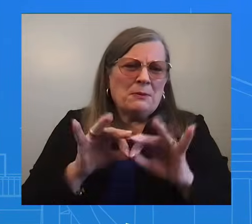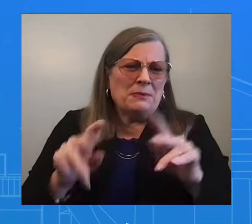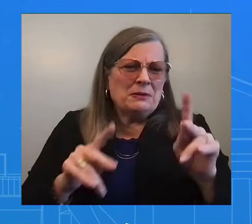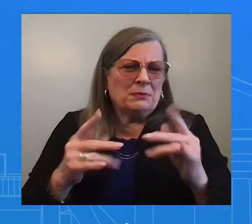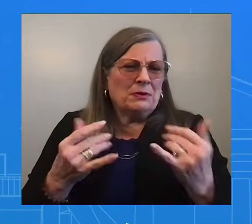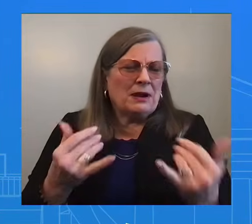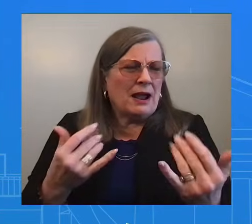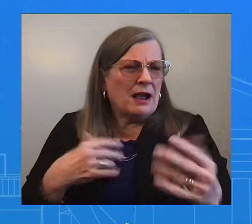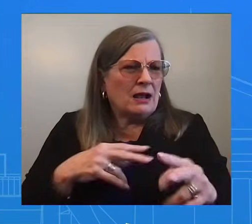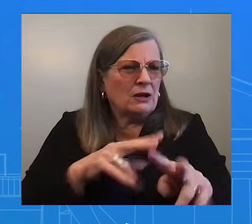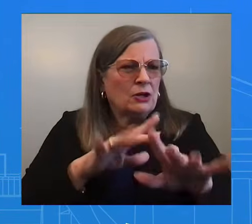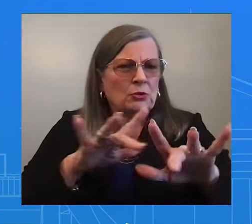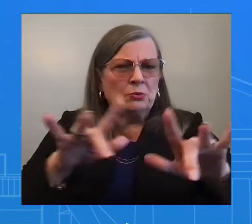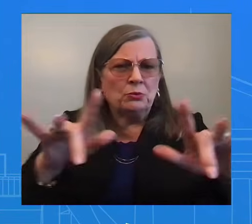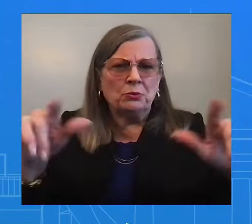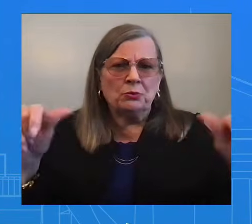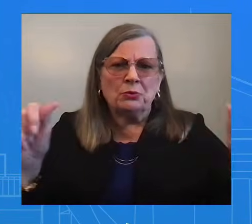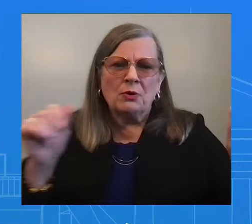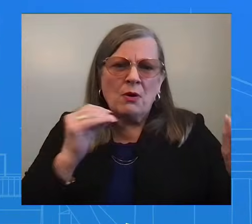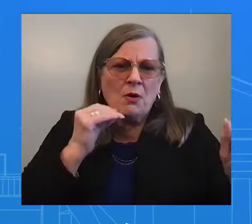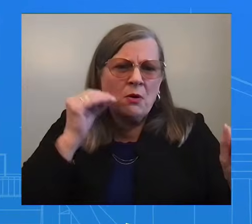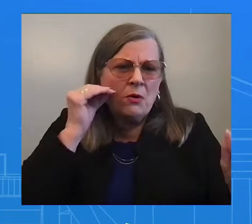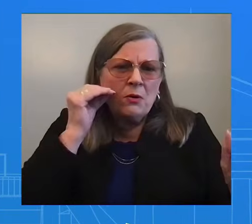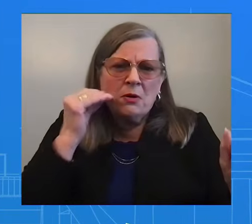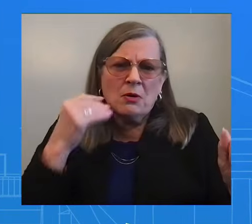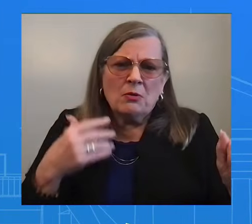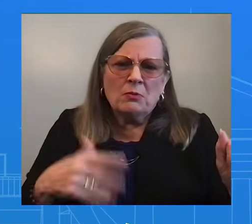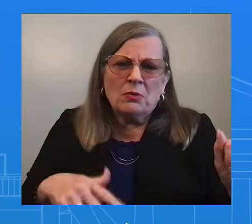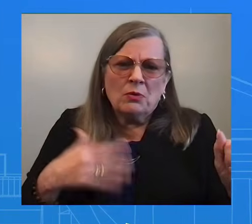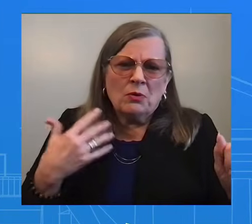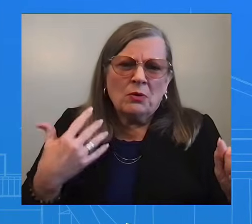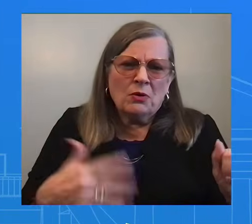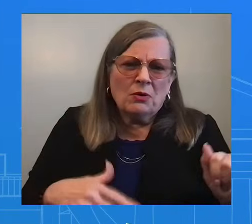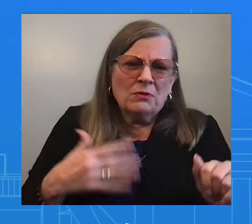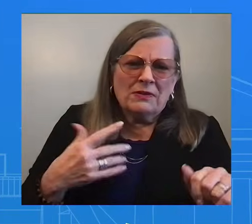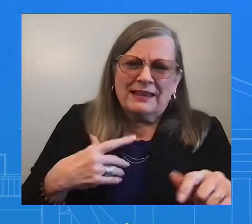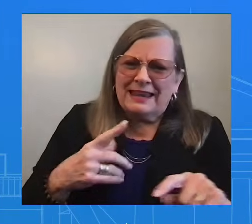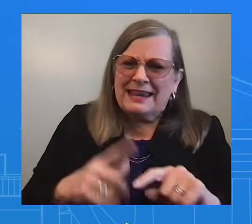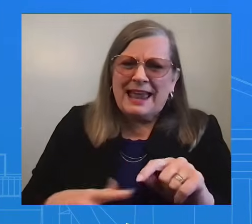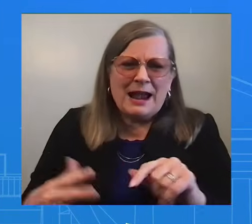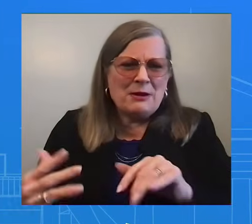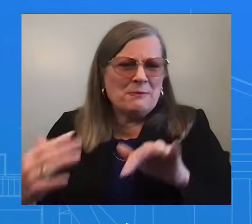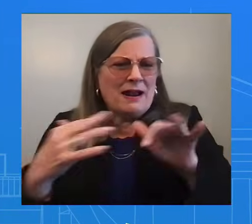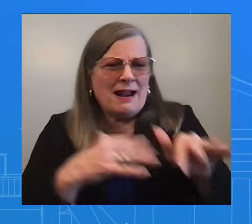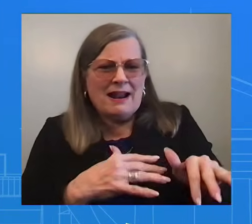or be able to make that crossing back to -- to north of Gaza. So, that's -- that's -- those are welcome comments.